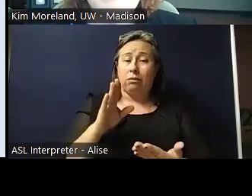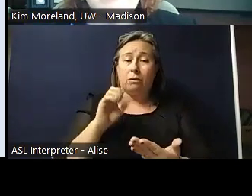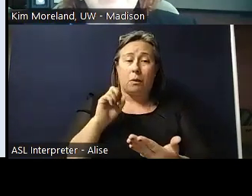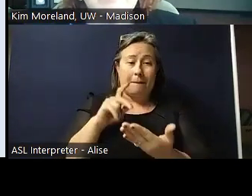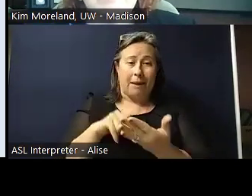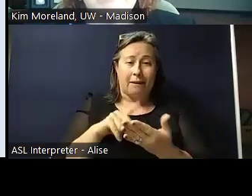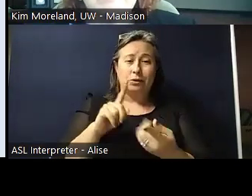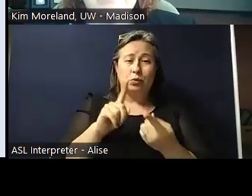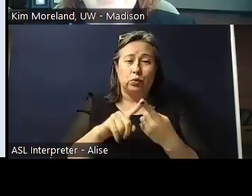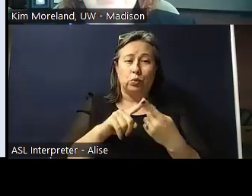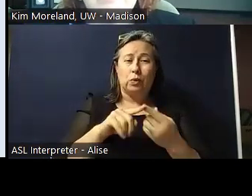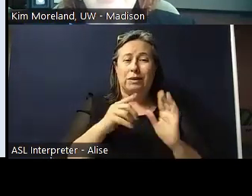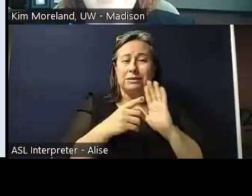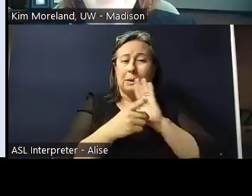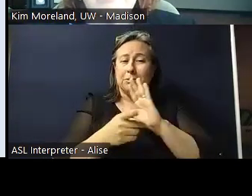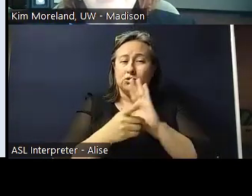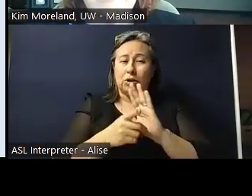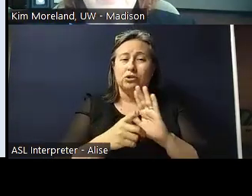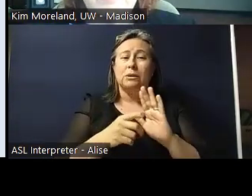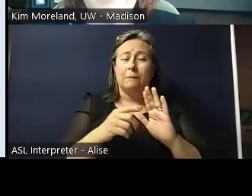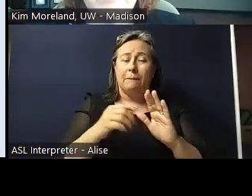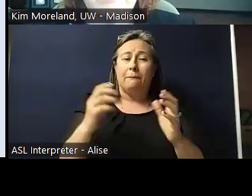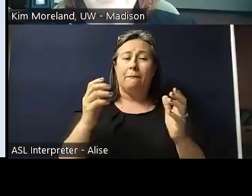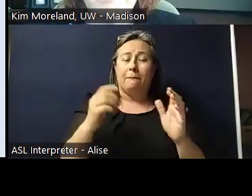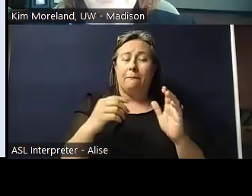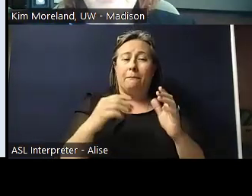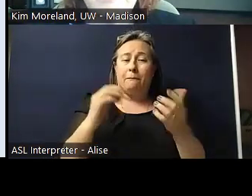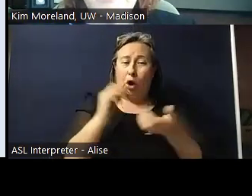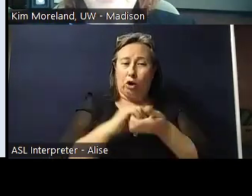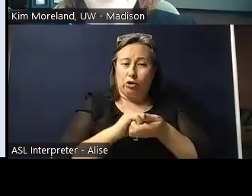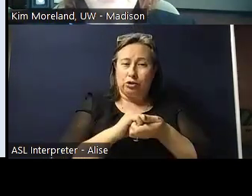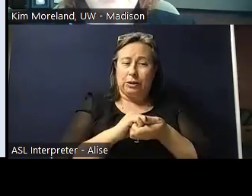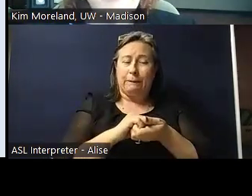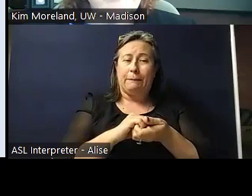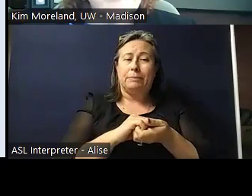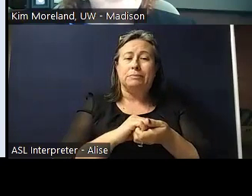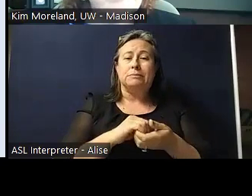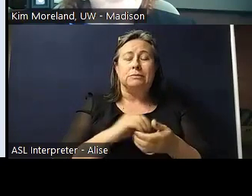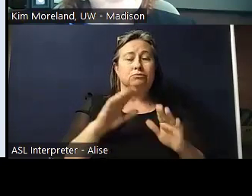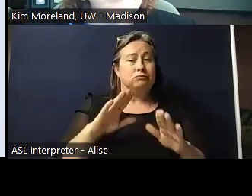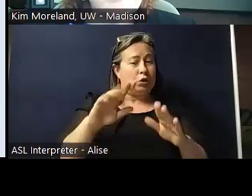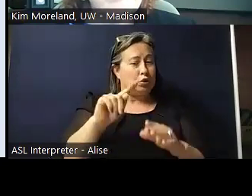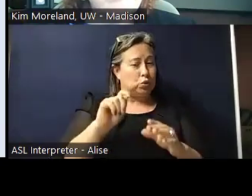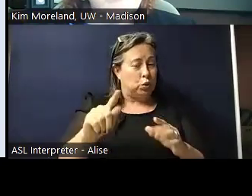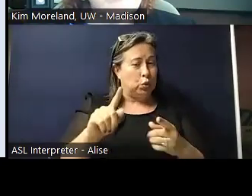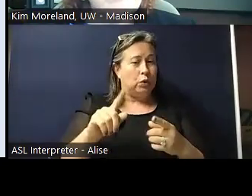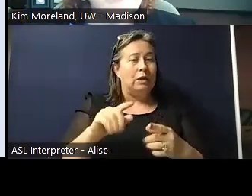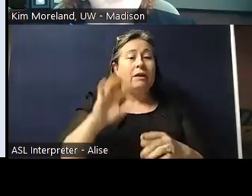It's such a great organization and tool for us all to use. The Federal Demonstration Partnership